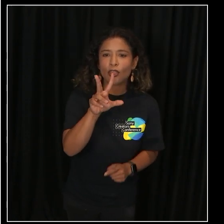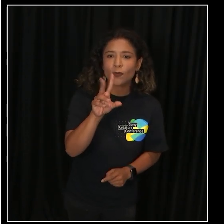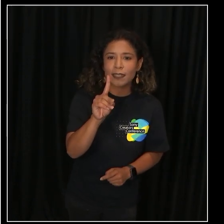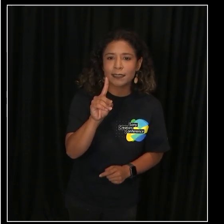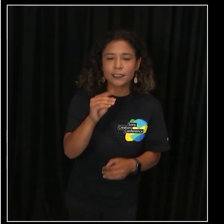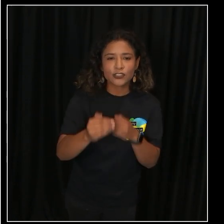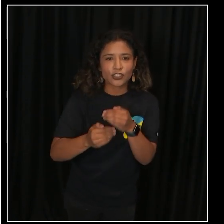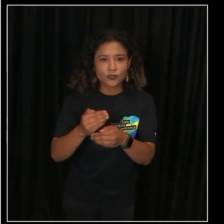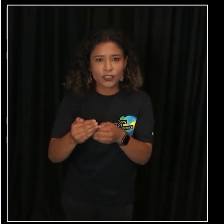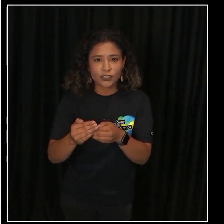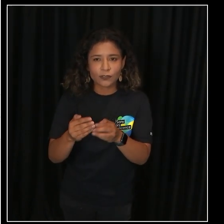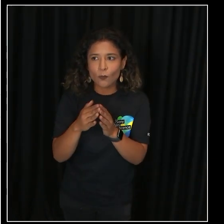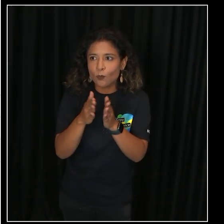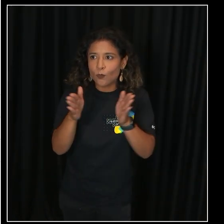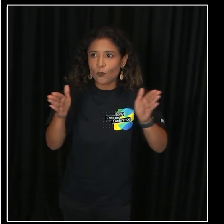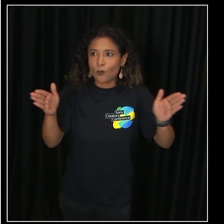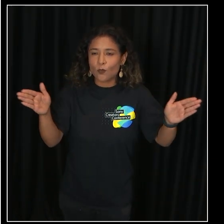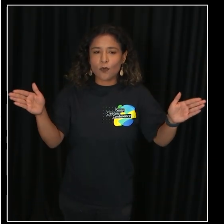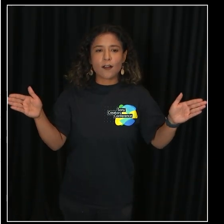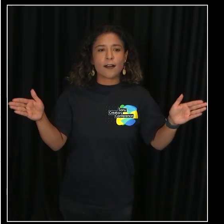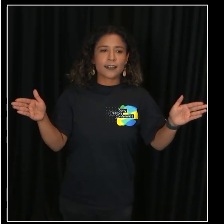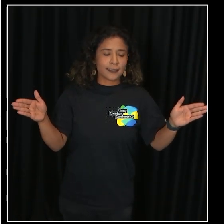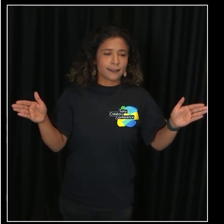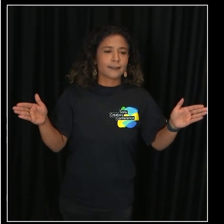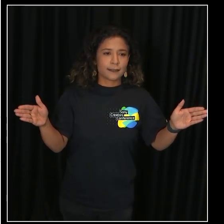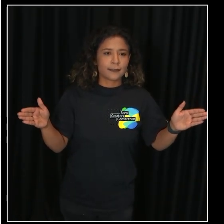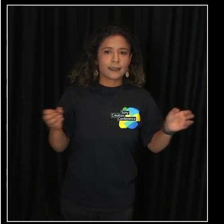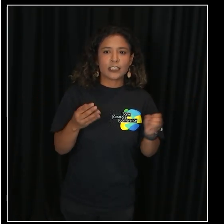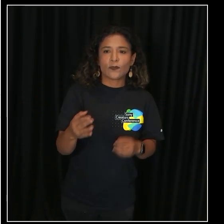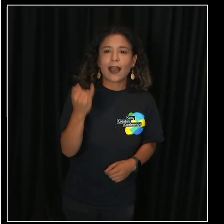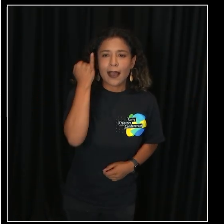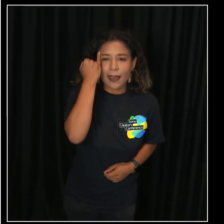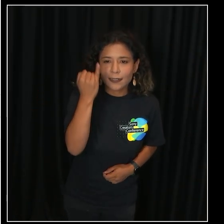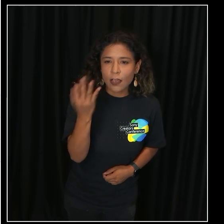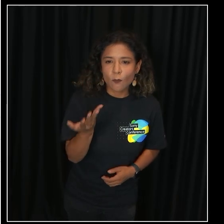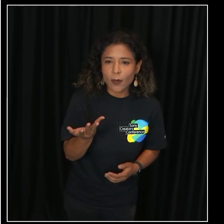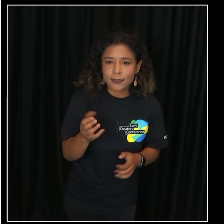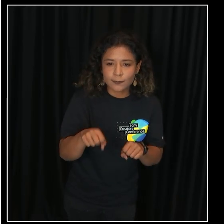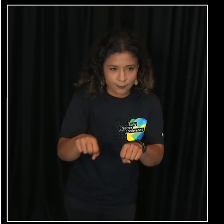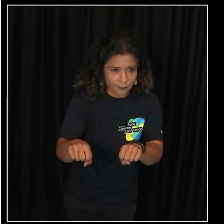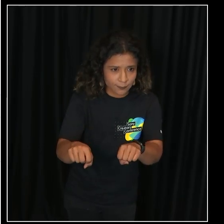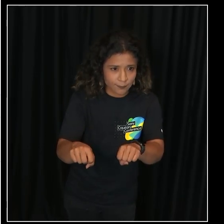not just within our studio, but just give you a lay of the land if that's something you're interested in. Then we're going to talk about some of our experiments